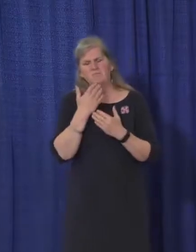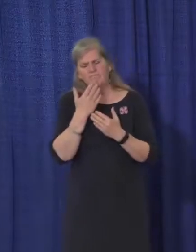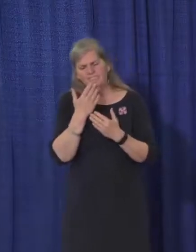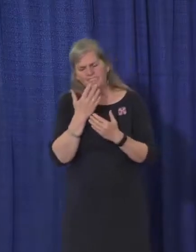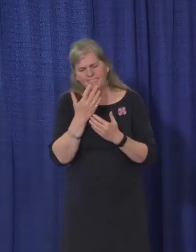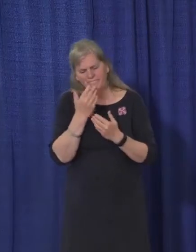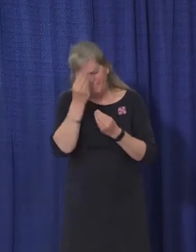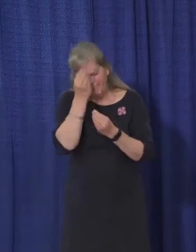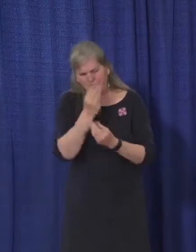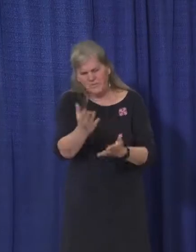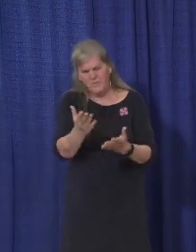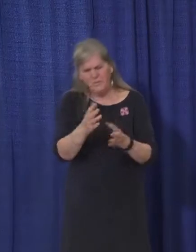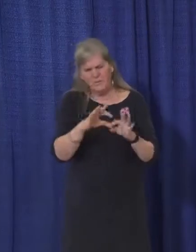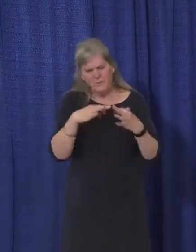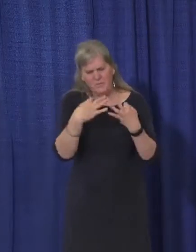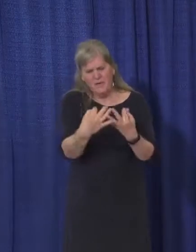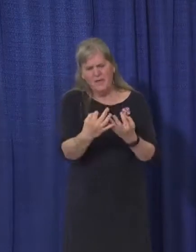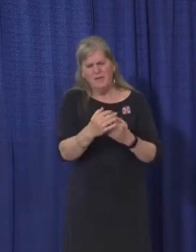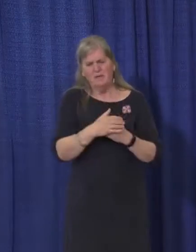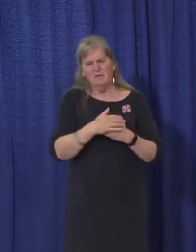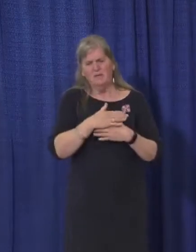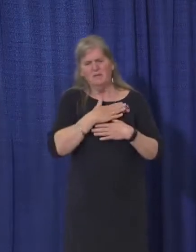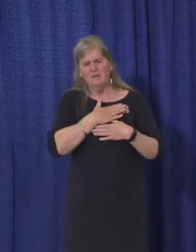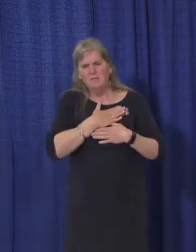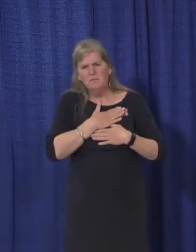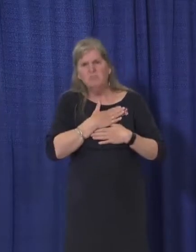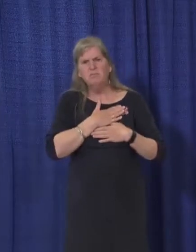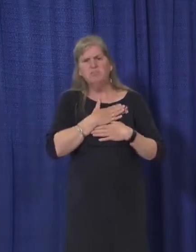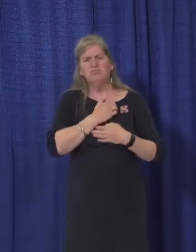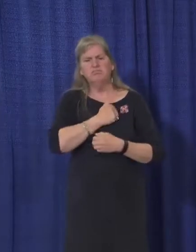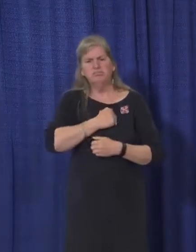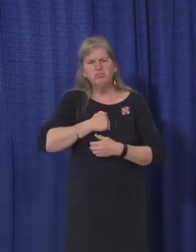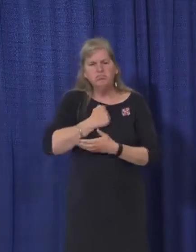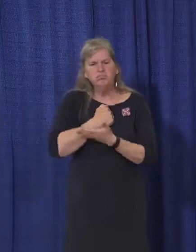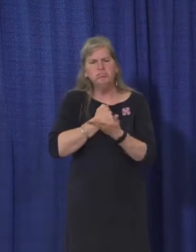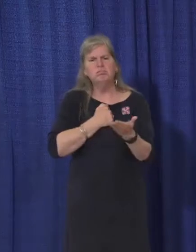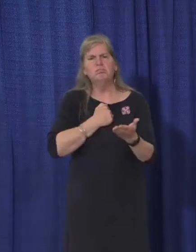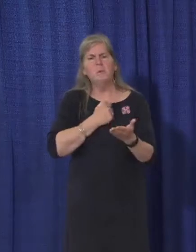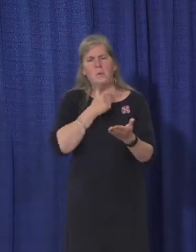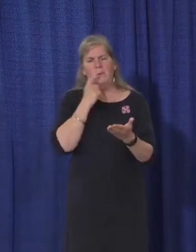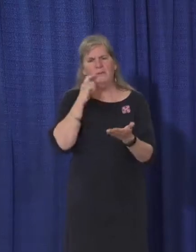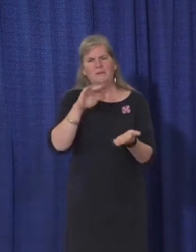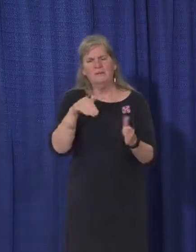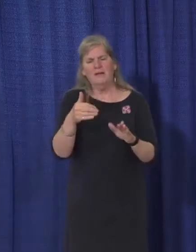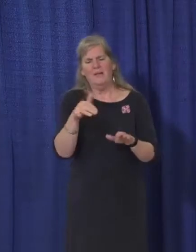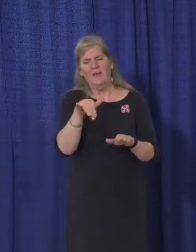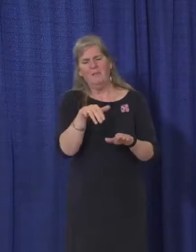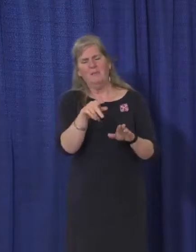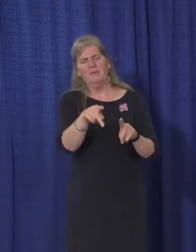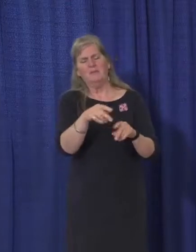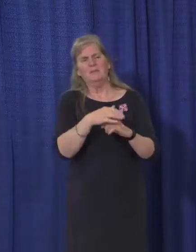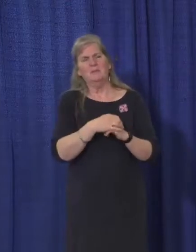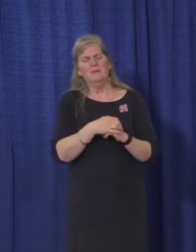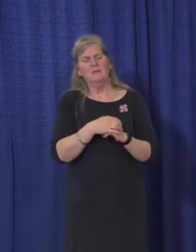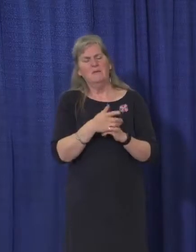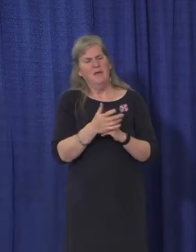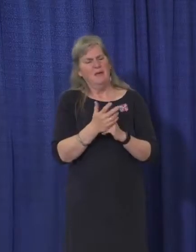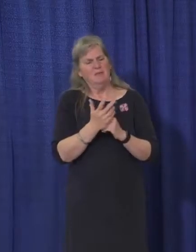sincere sympathies to the family of the individual who passed away.